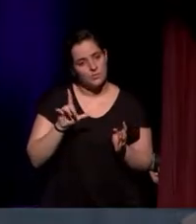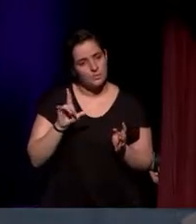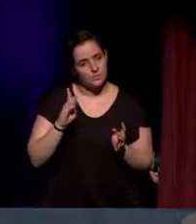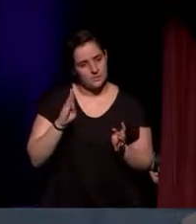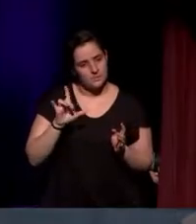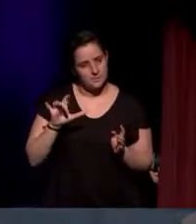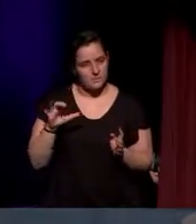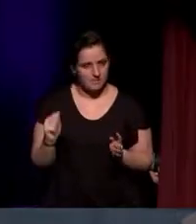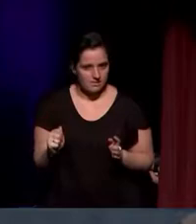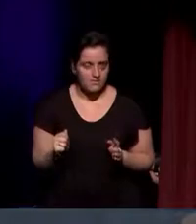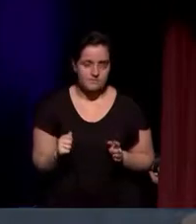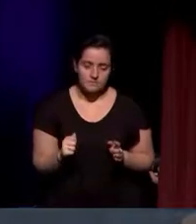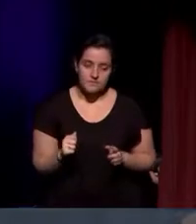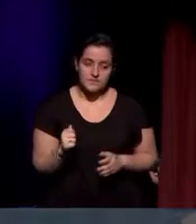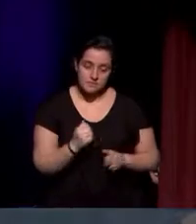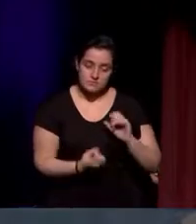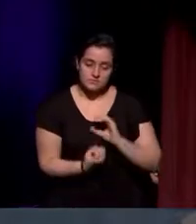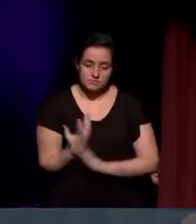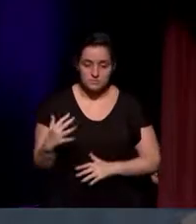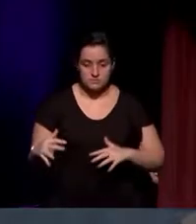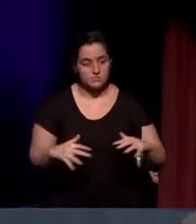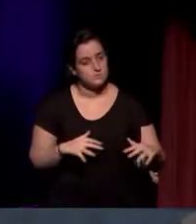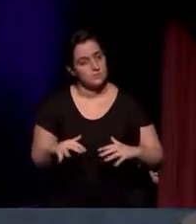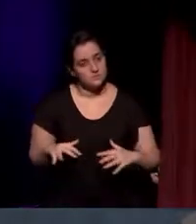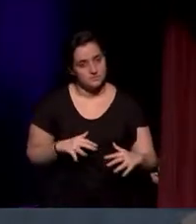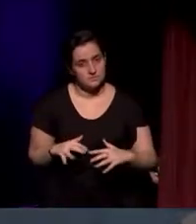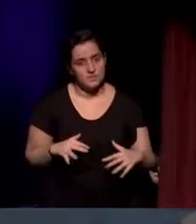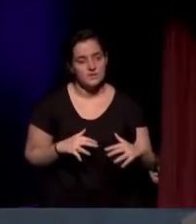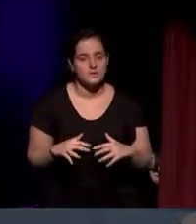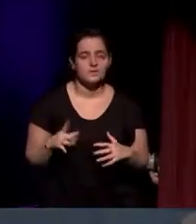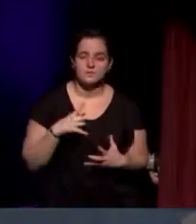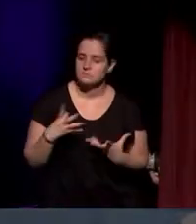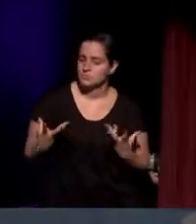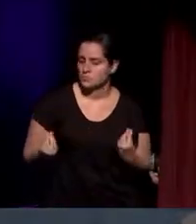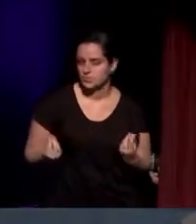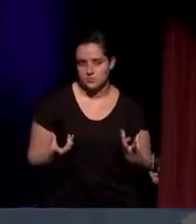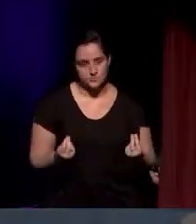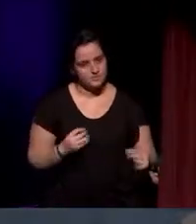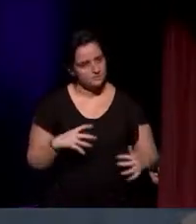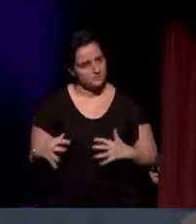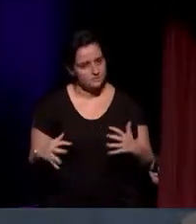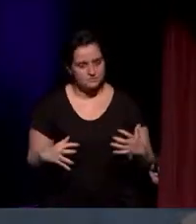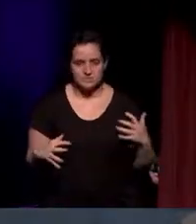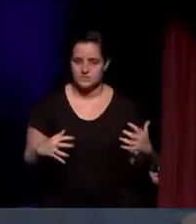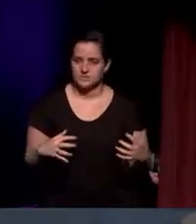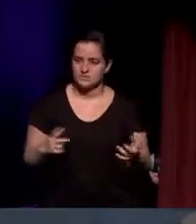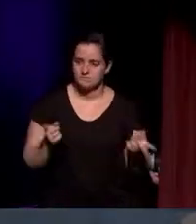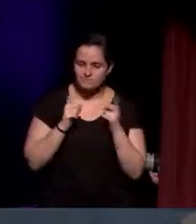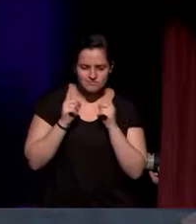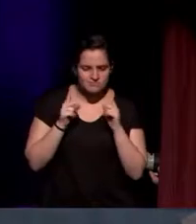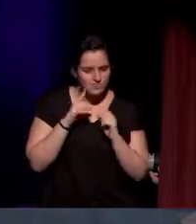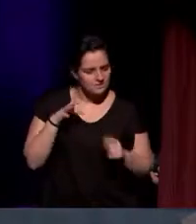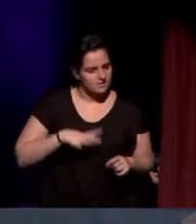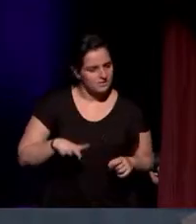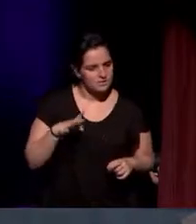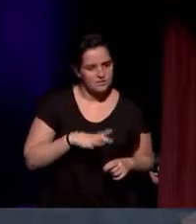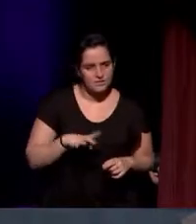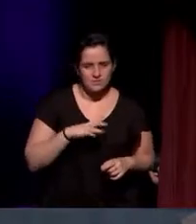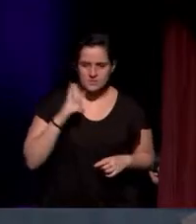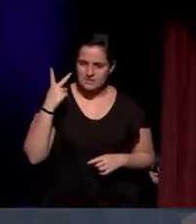feel a movement of … there is a lot of movement to complain about Portugal its civilizing action.